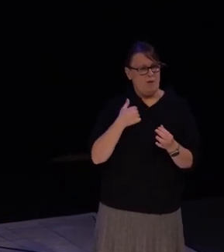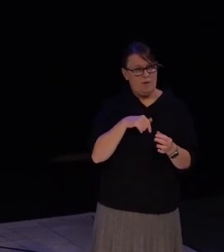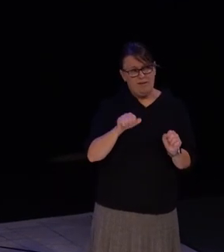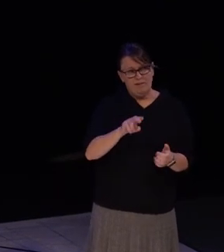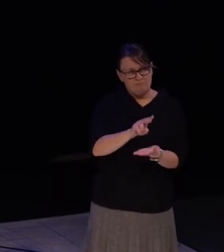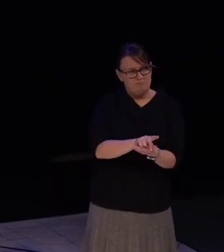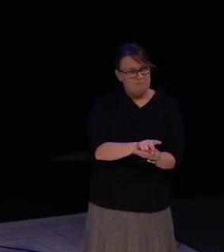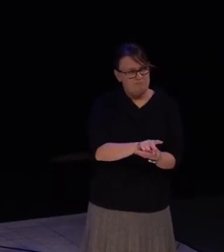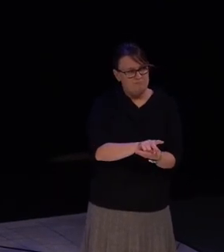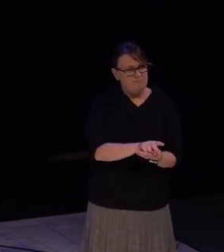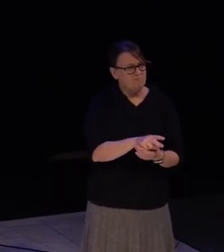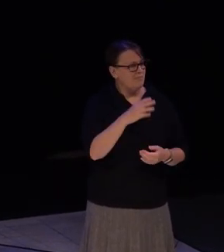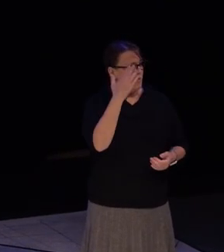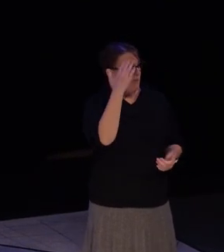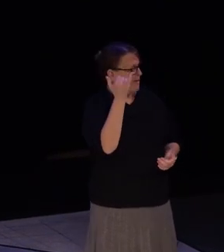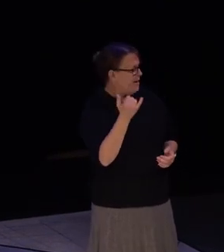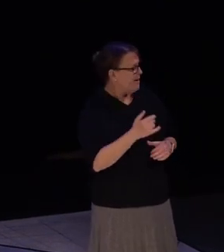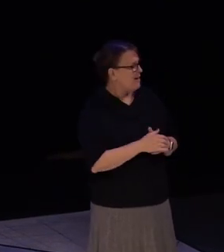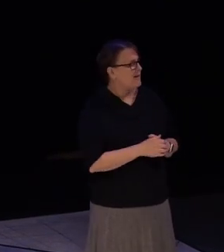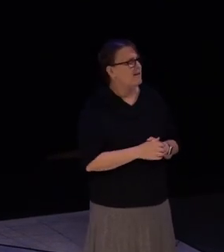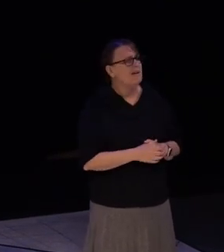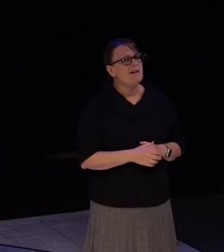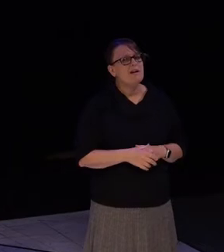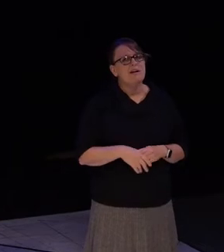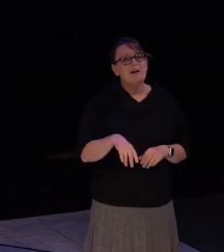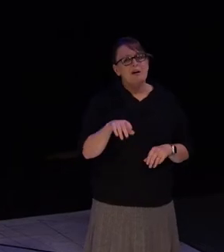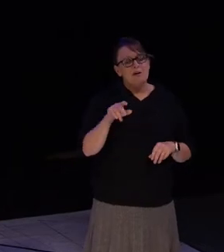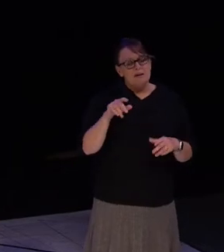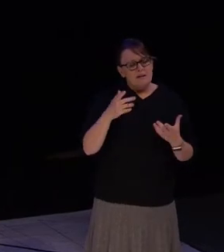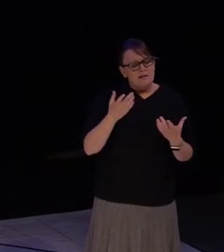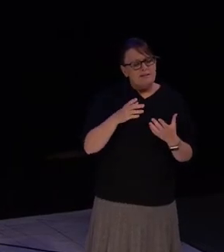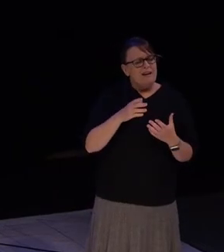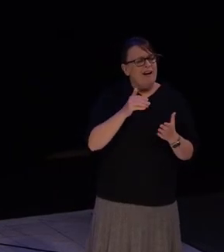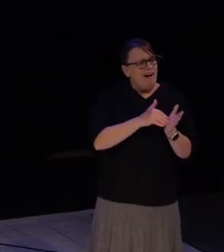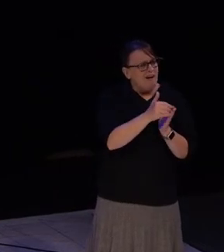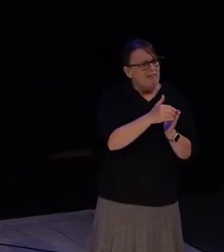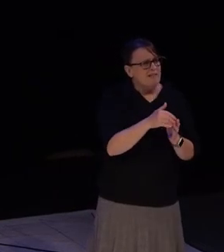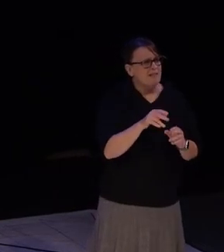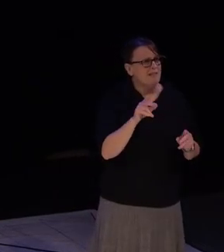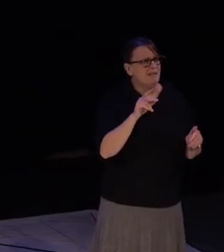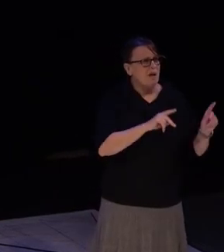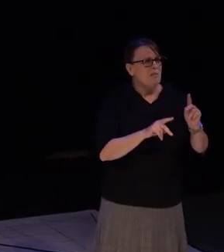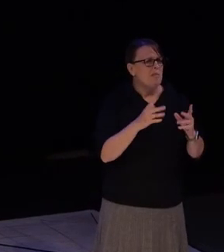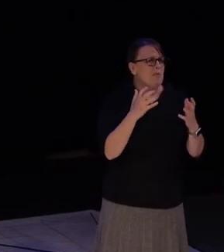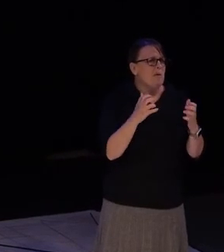Because when it comes to people with disabilities, so often we wanna give everyone a gold medal.